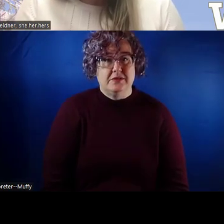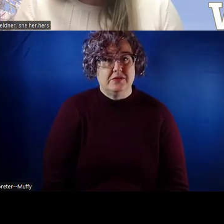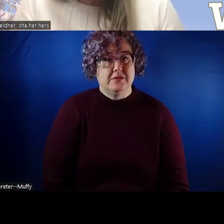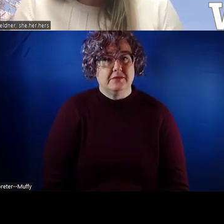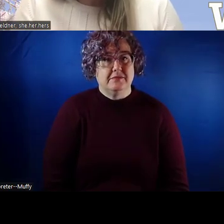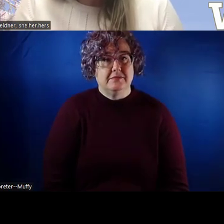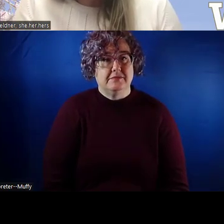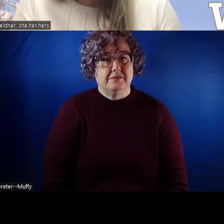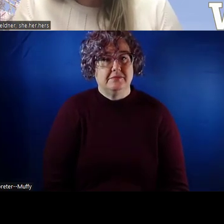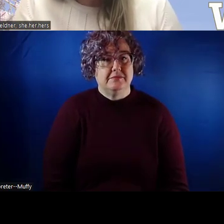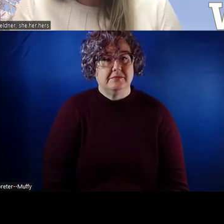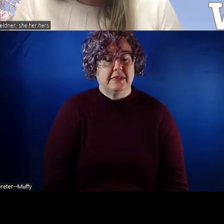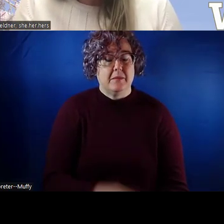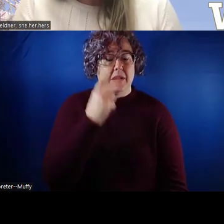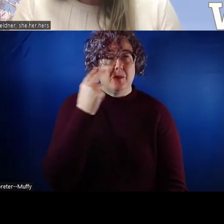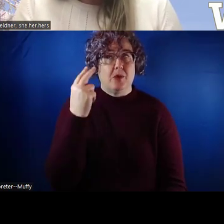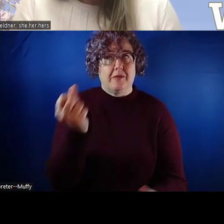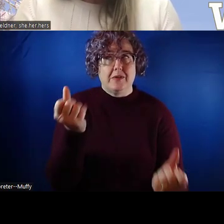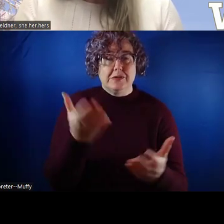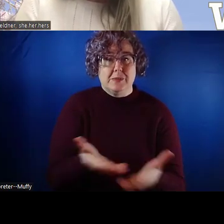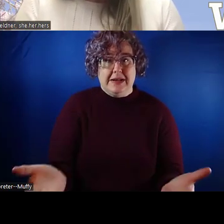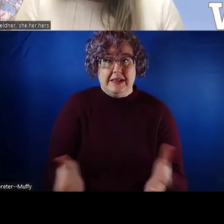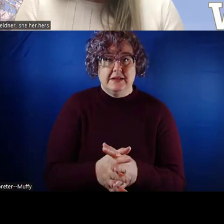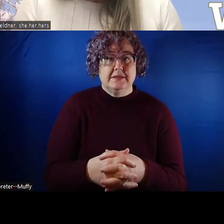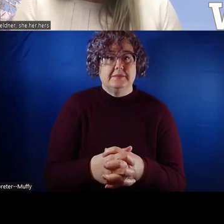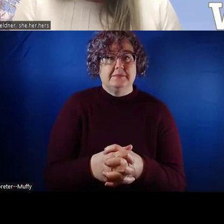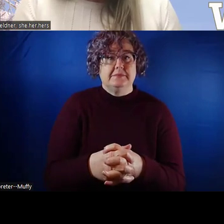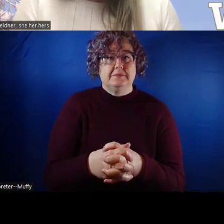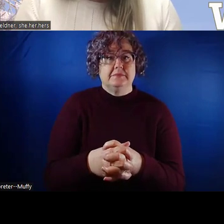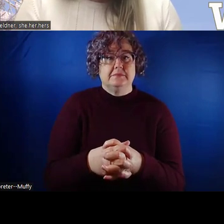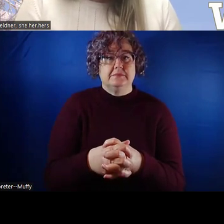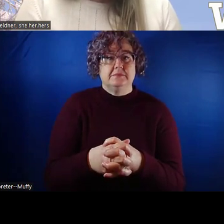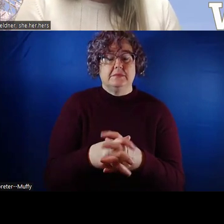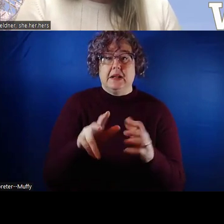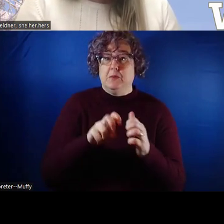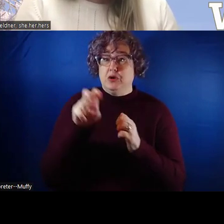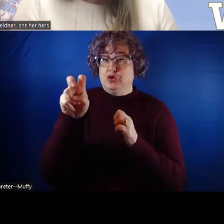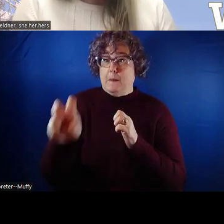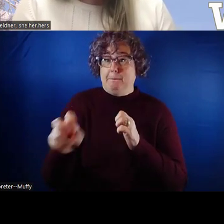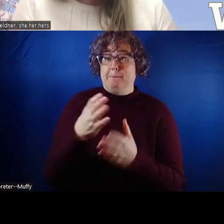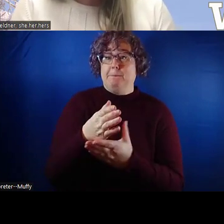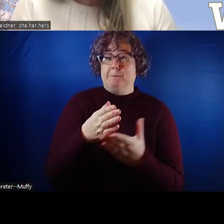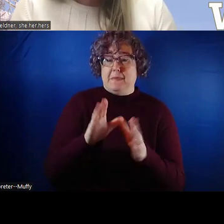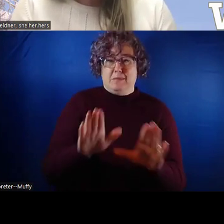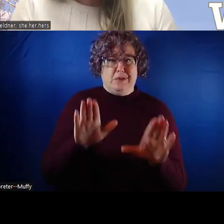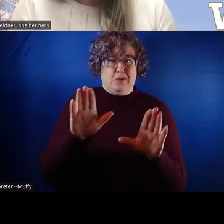That makes me reflect on so many things. I really appreciate it. I'm gonna jump right into some of the great questions